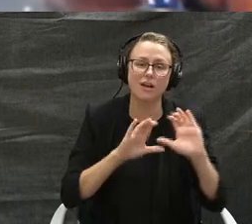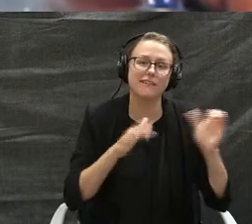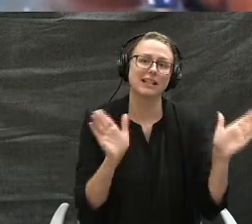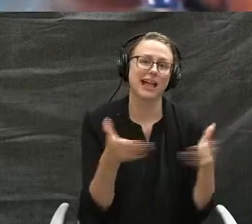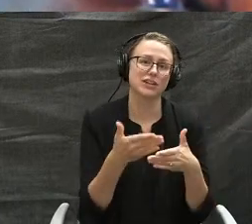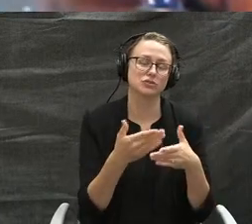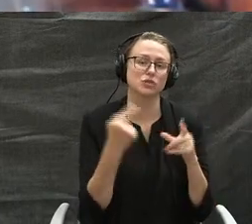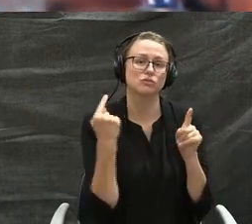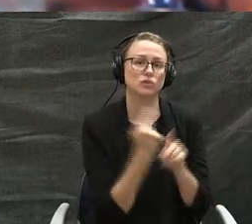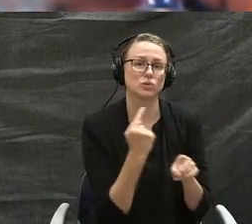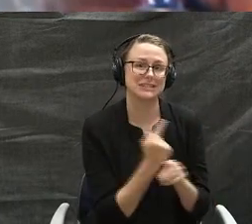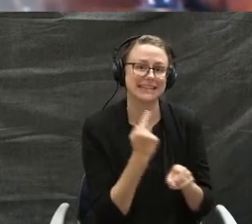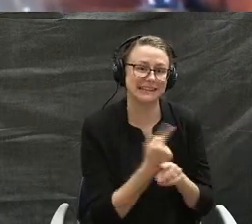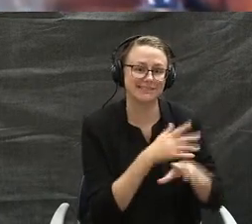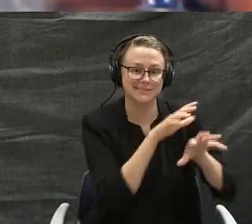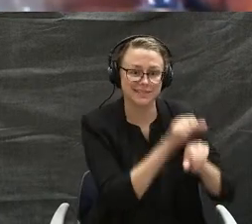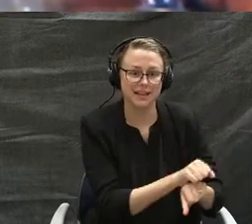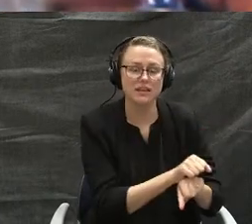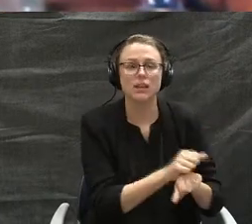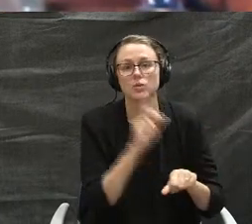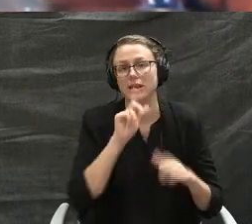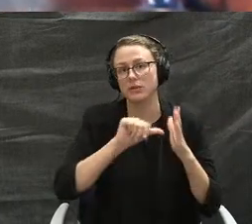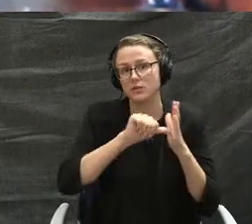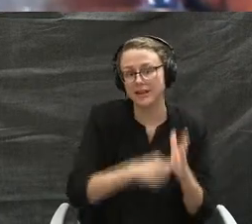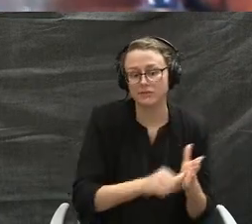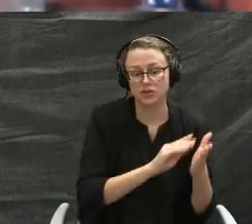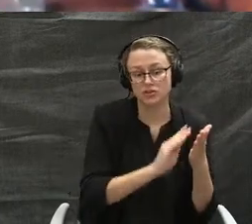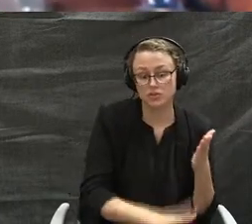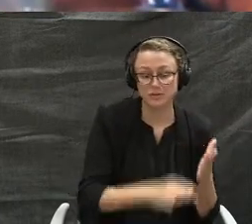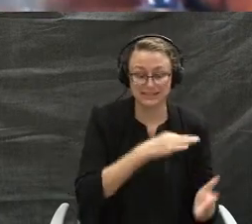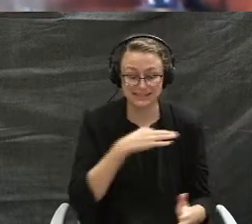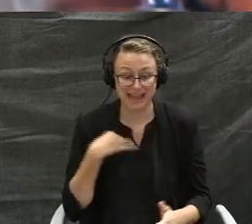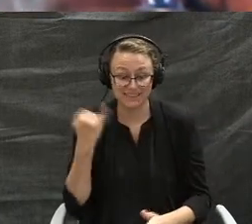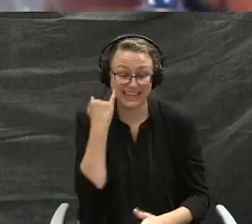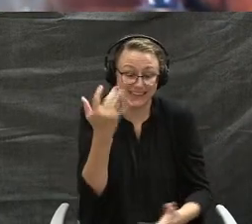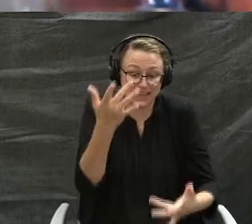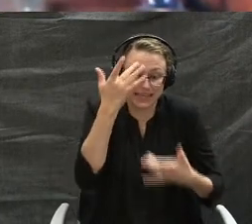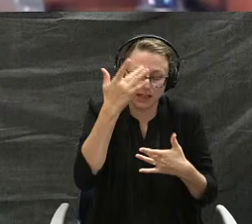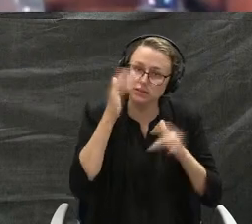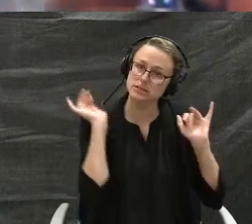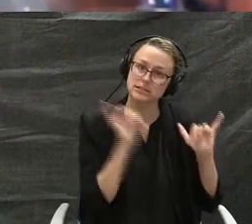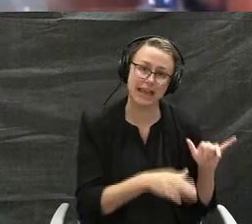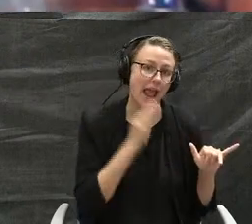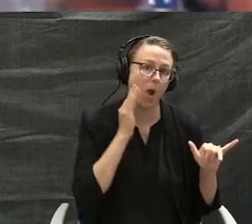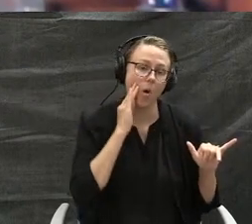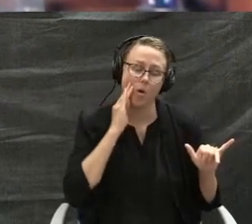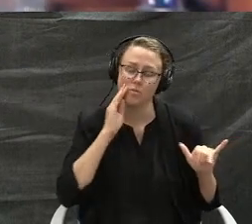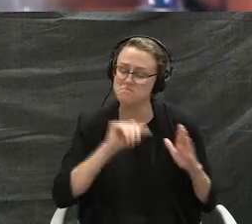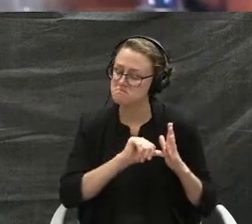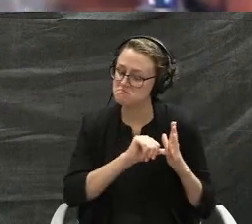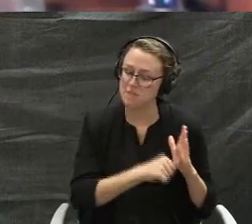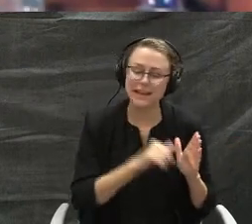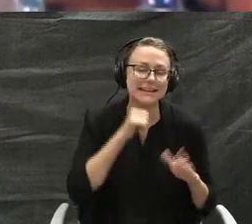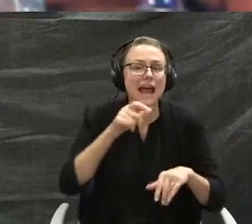Reinforcing that students and staff when they're ill that they should be staying home. This is not the time to push through and